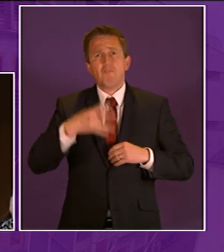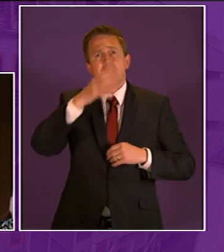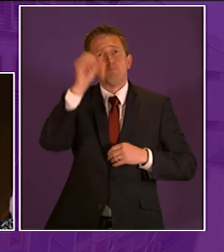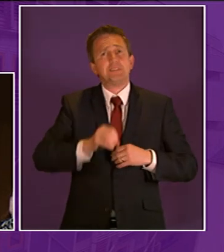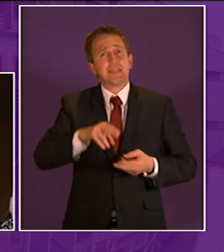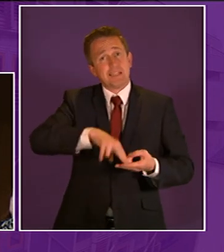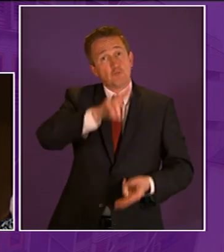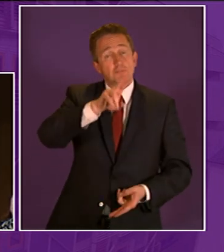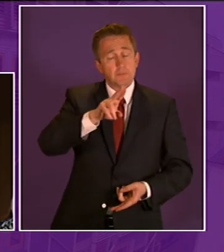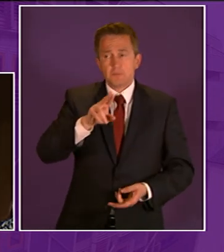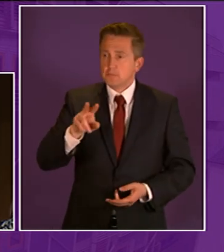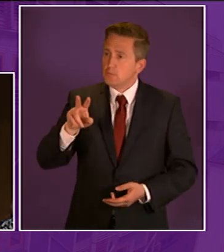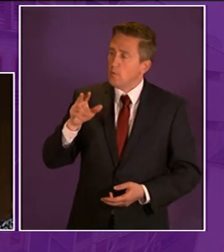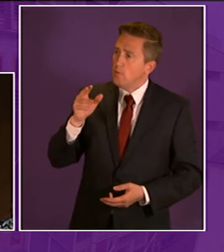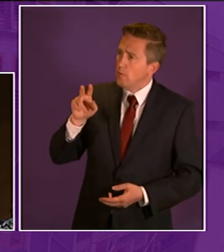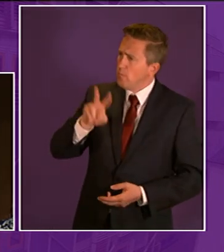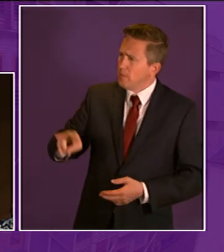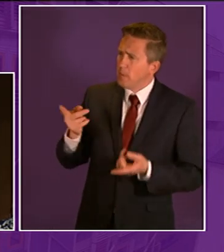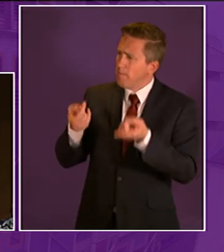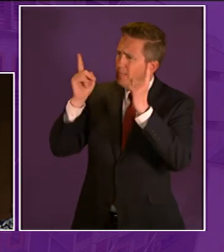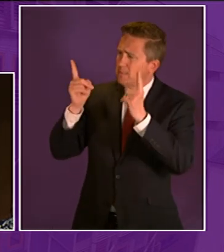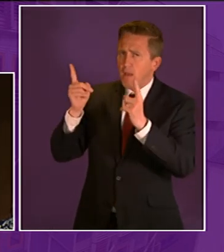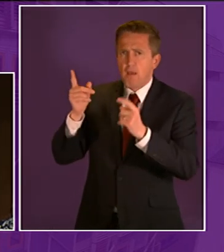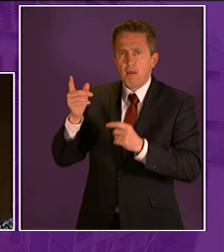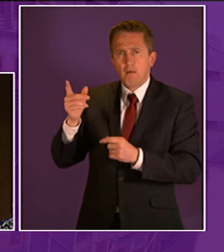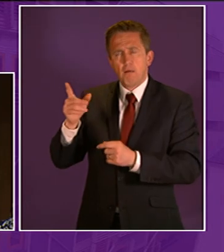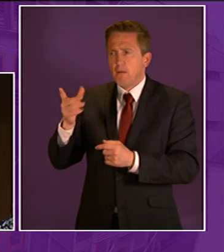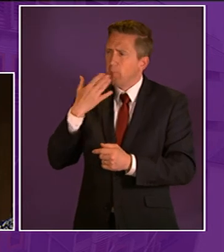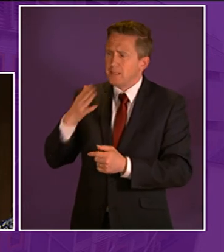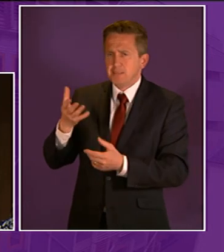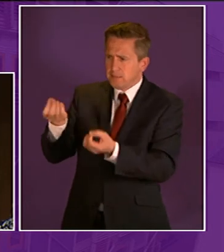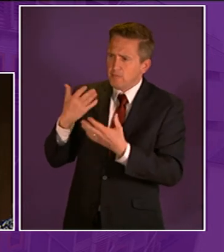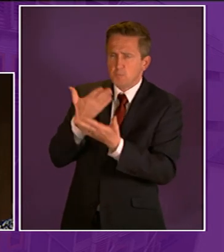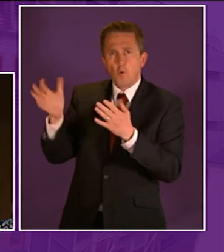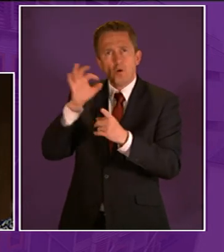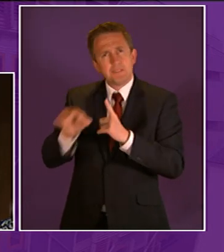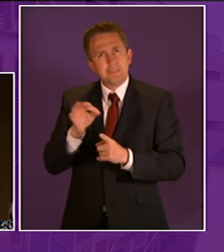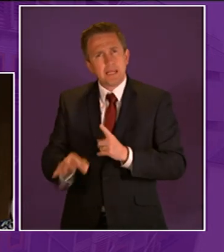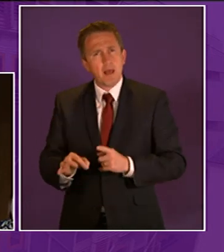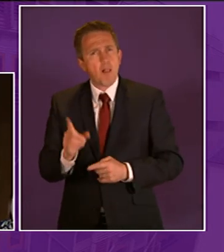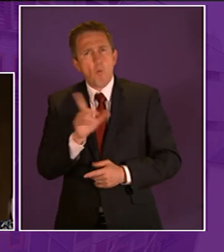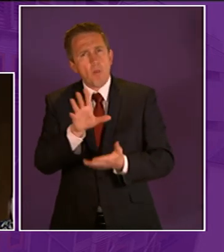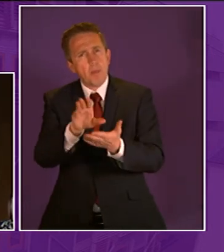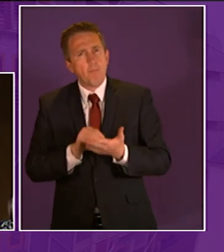Can he provide further detail on what the agreement means for lecturing staff?